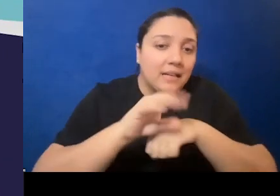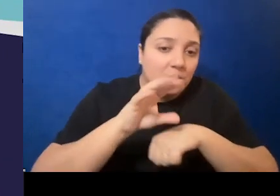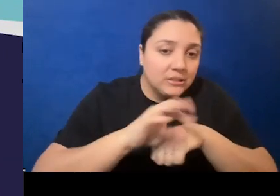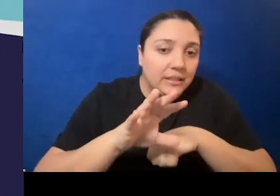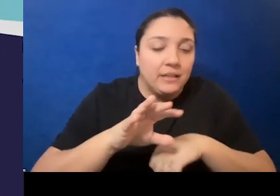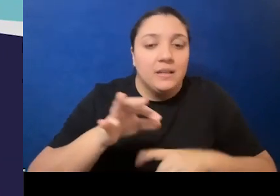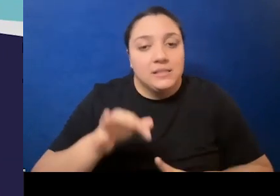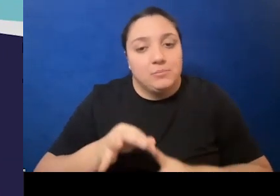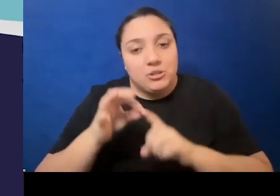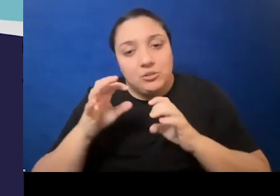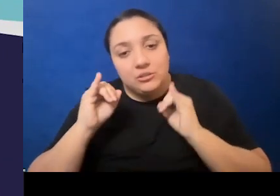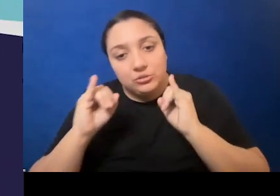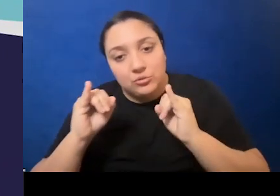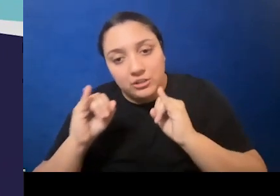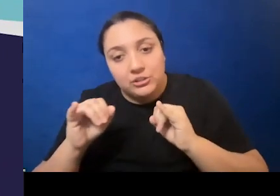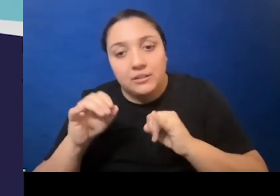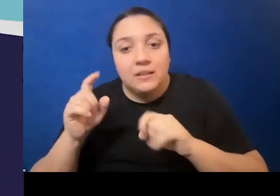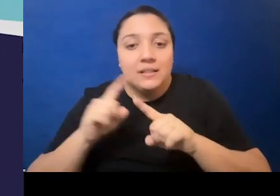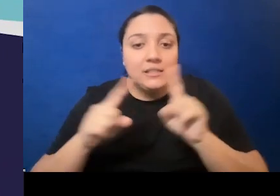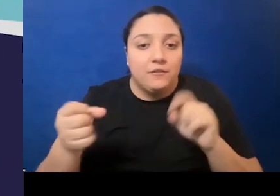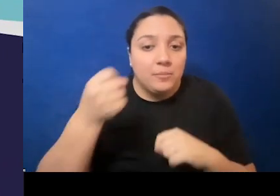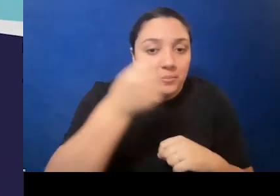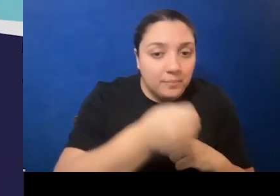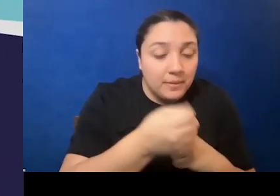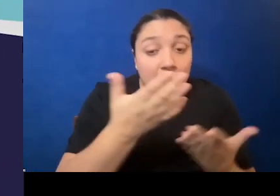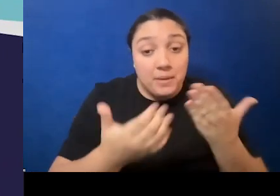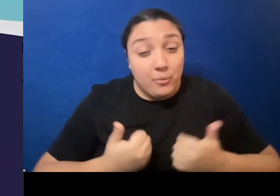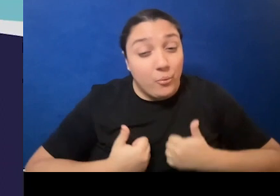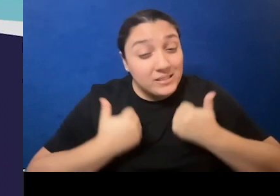EDUCATION SERVICES, SUCH AS COUNSELING, SPECIALIZED INSTRUCTION AND A DIFFERENT